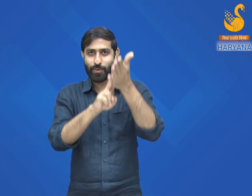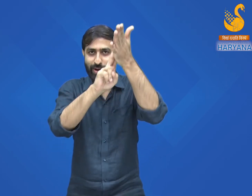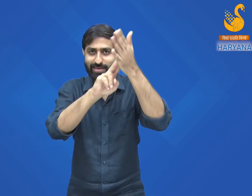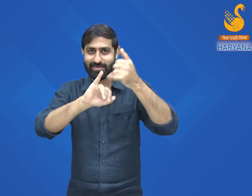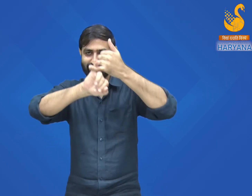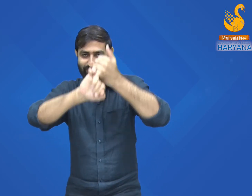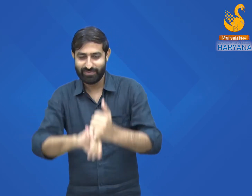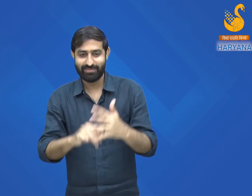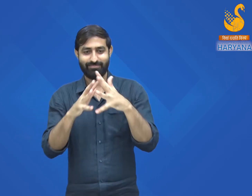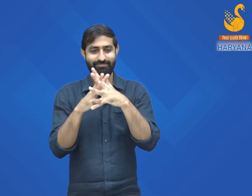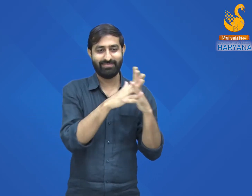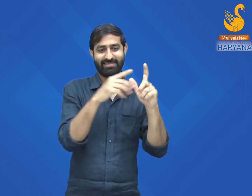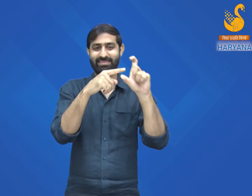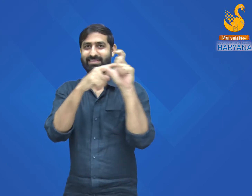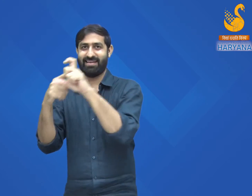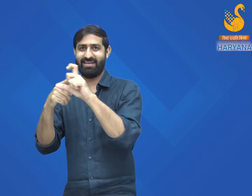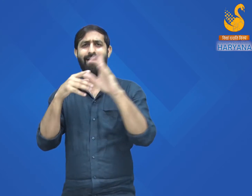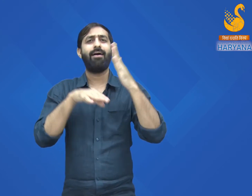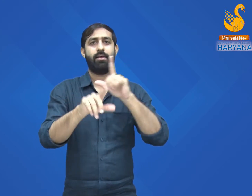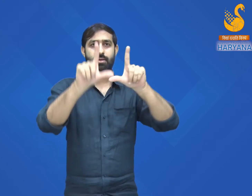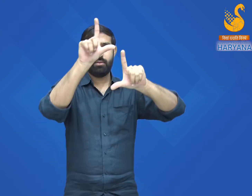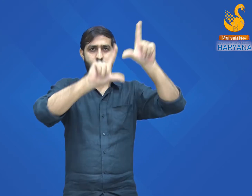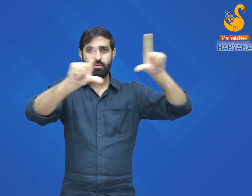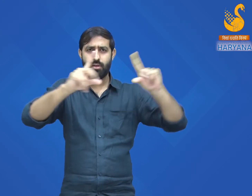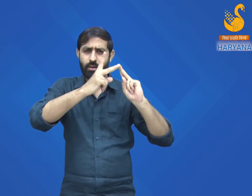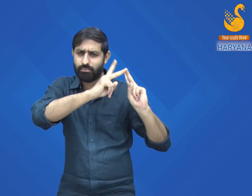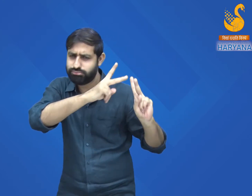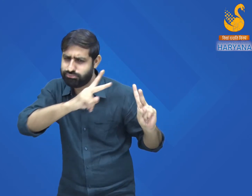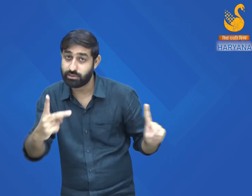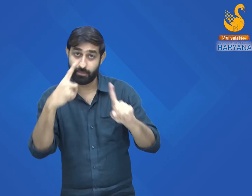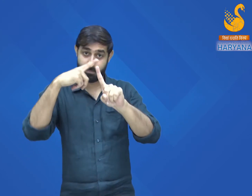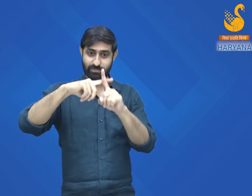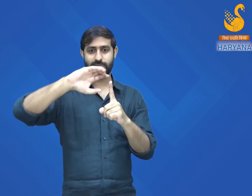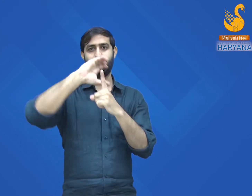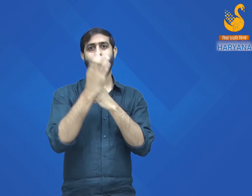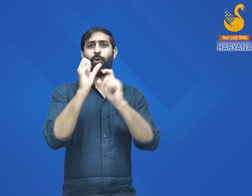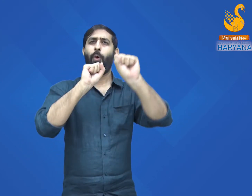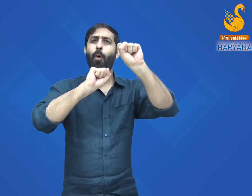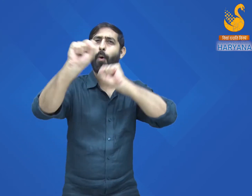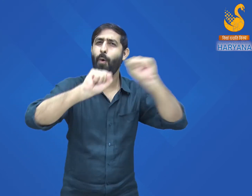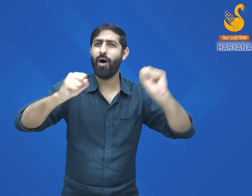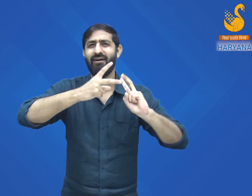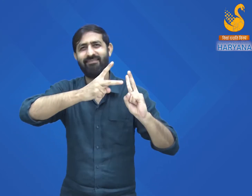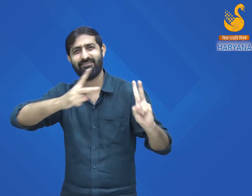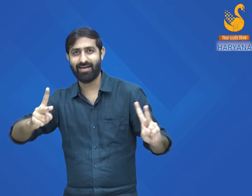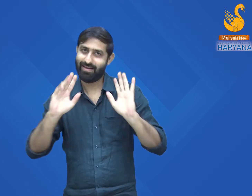We are divided into so many parts - north, south, east, west. We have different languages. We have different cultures and religions.